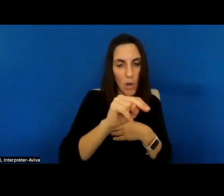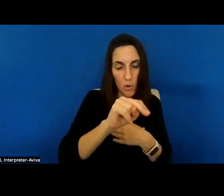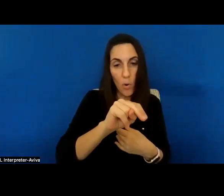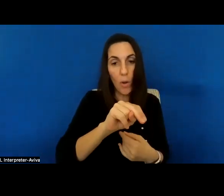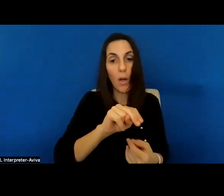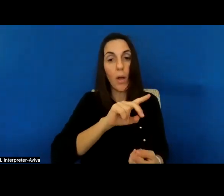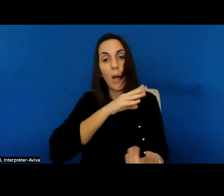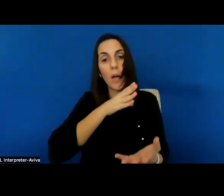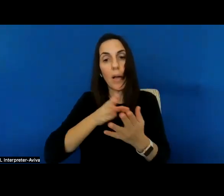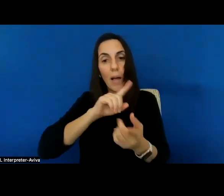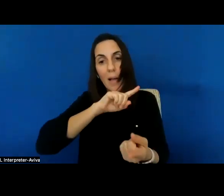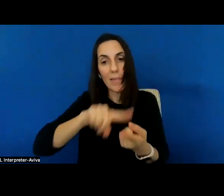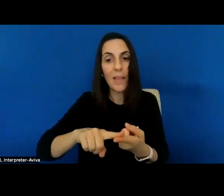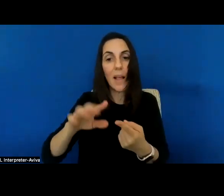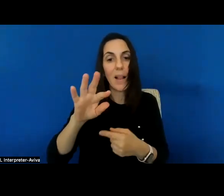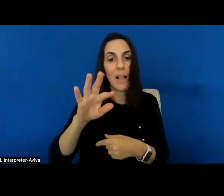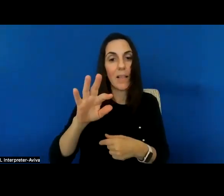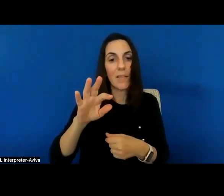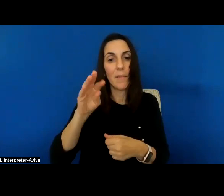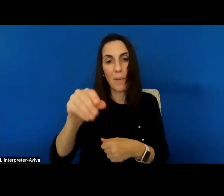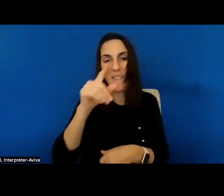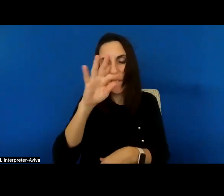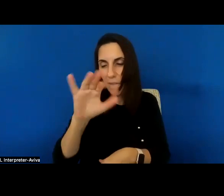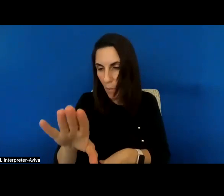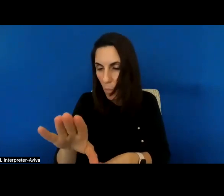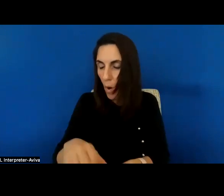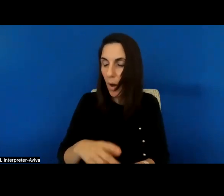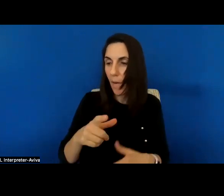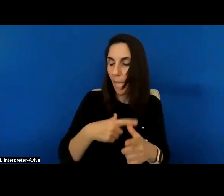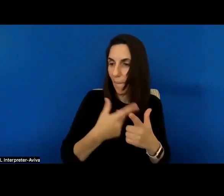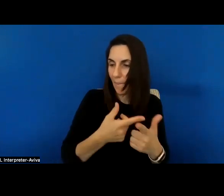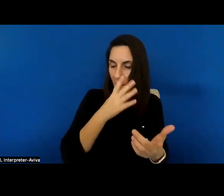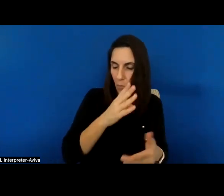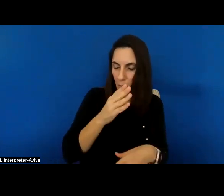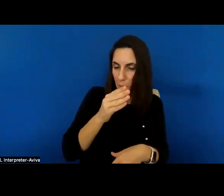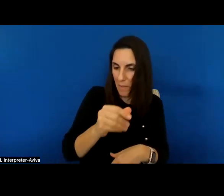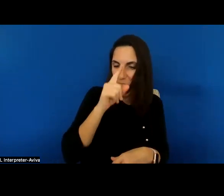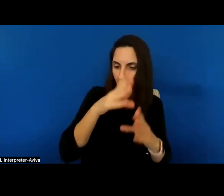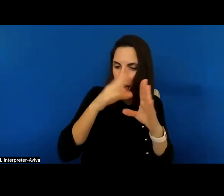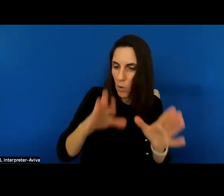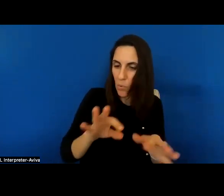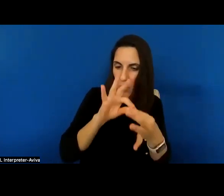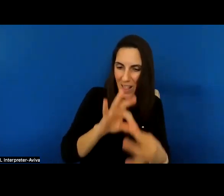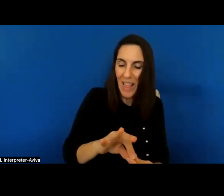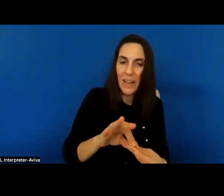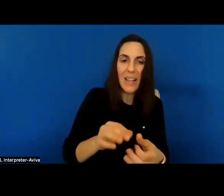account to pay for my housing related expense, then so security, would